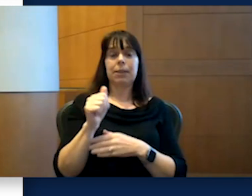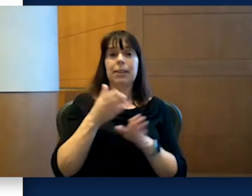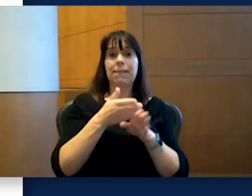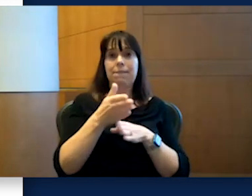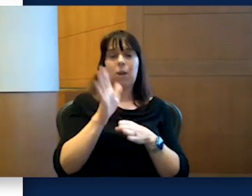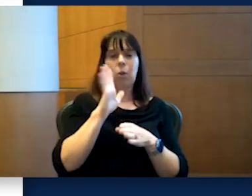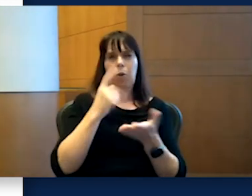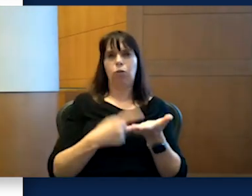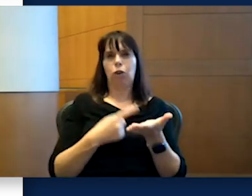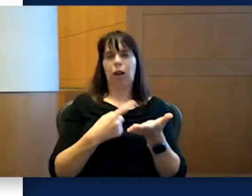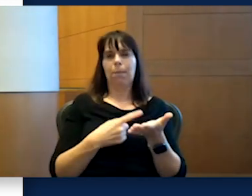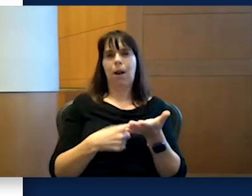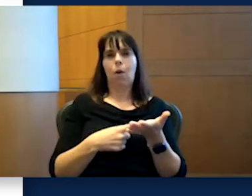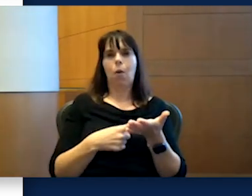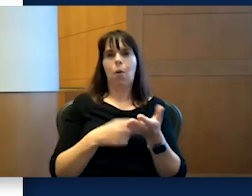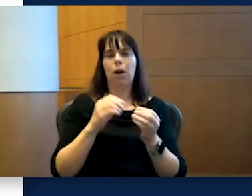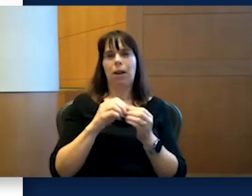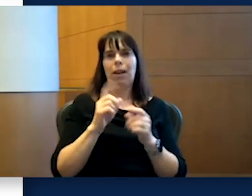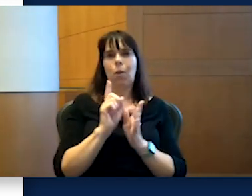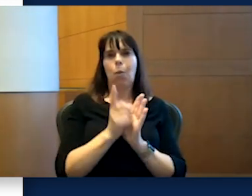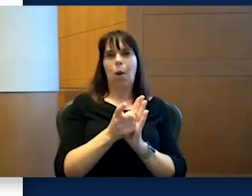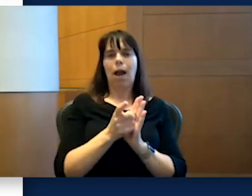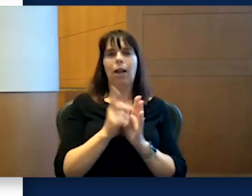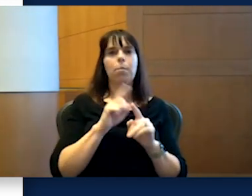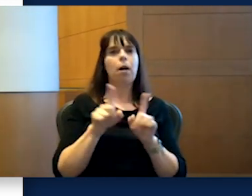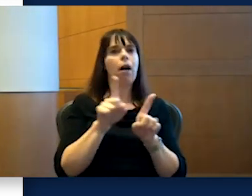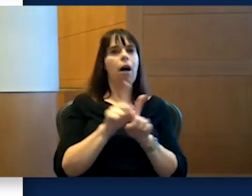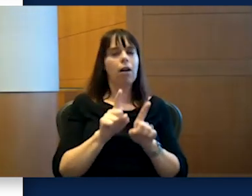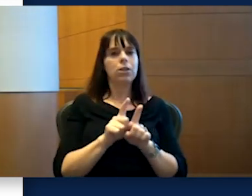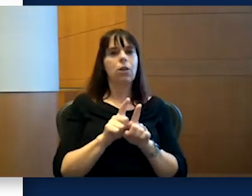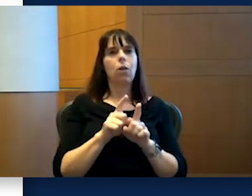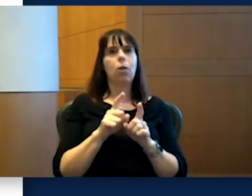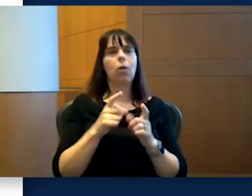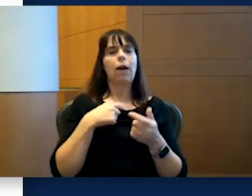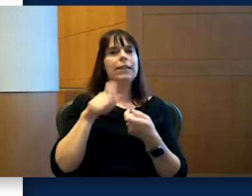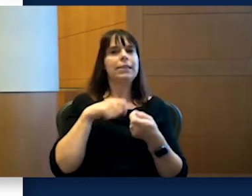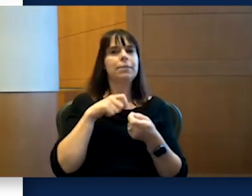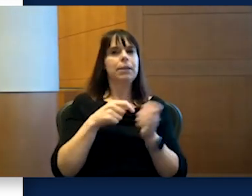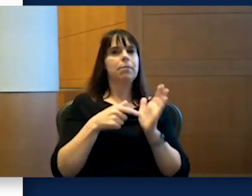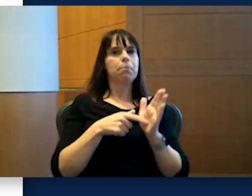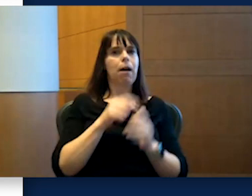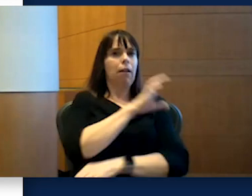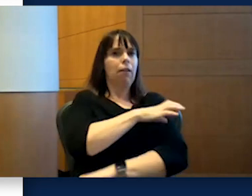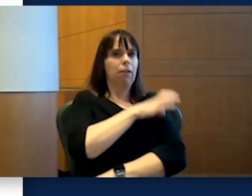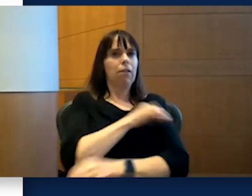The disability field, we'll talk about it in a little bit. But there are specific model clinics that are out there. We have best practice alerts that are currently part of a research project but will eventually be integrated more fully into the medical care.